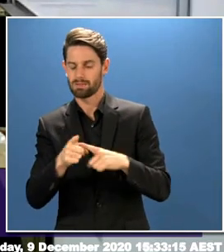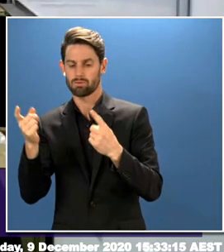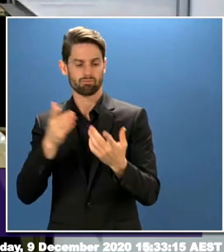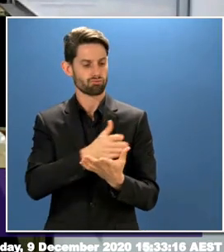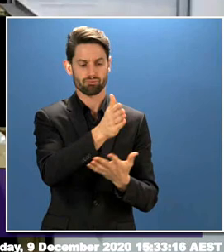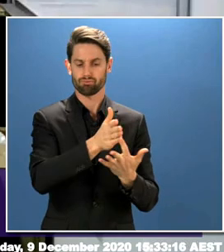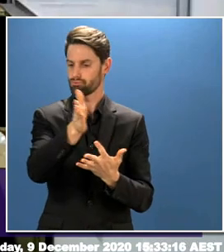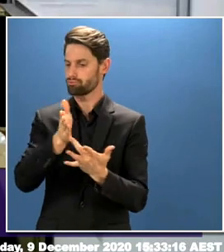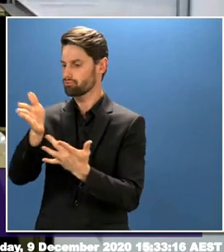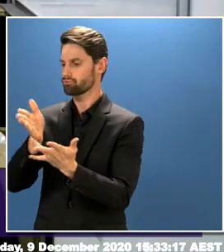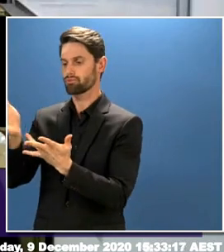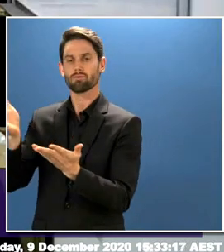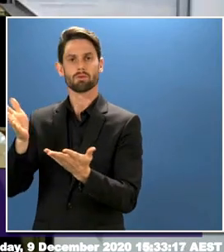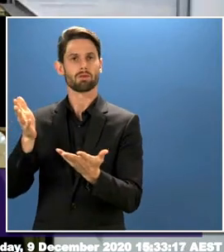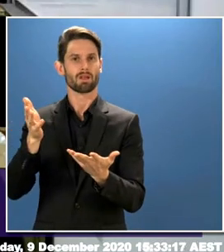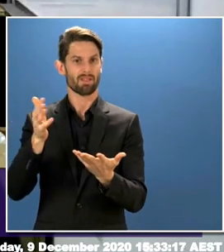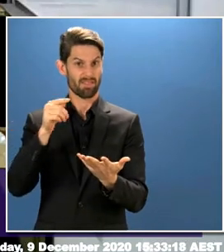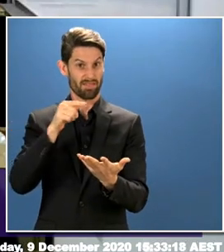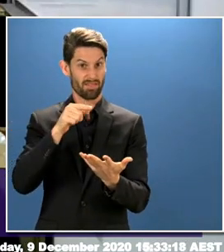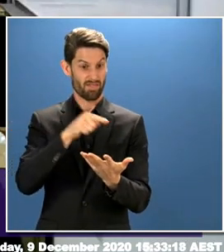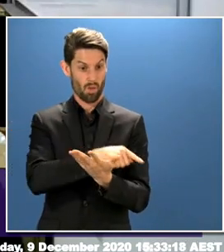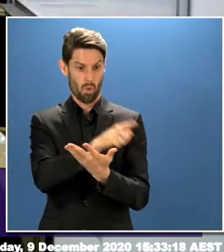these days in the contemporary environment. So we have...